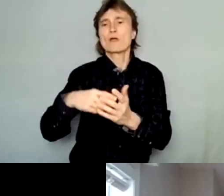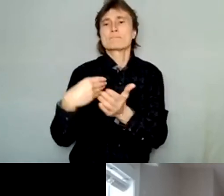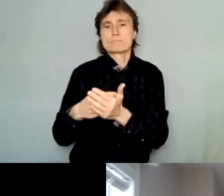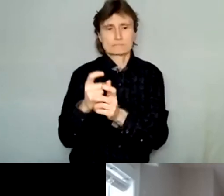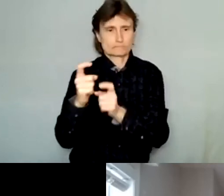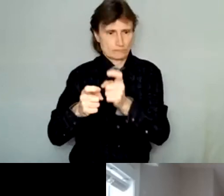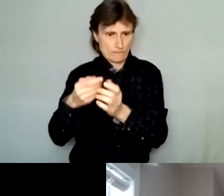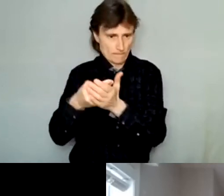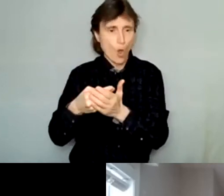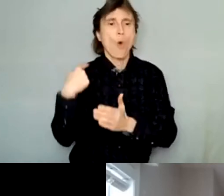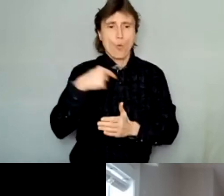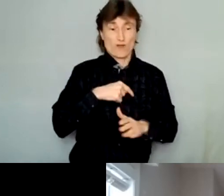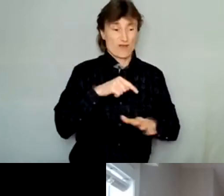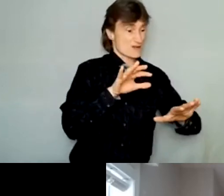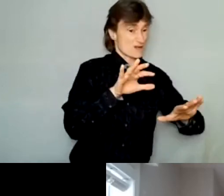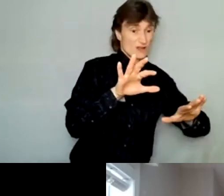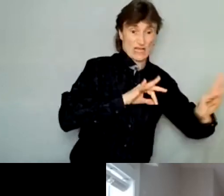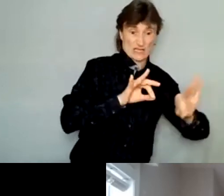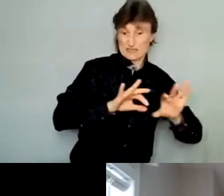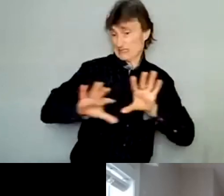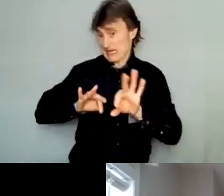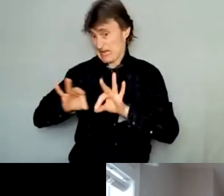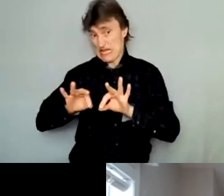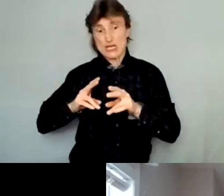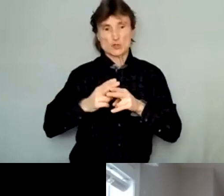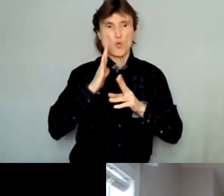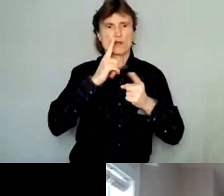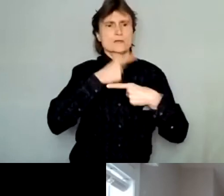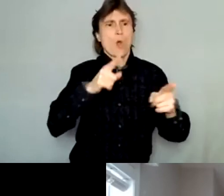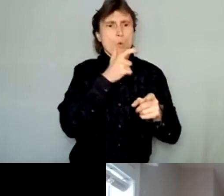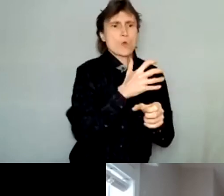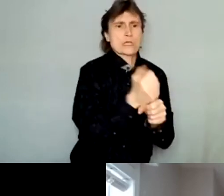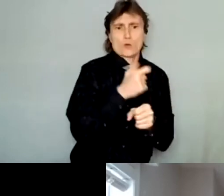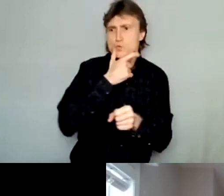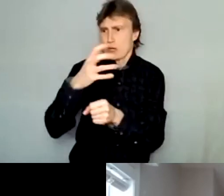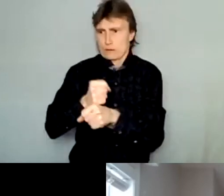And both programs recognize that public art opportunities can come from ideas rooted in